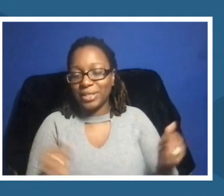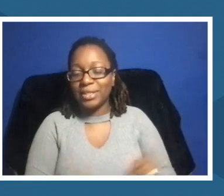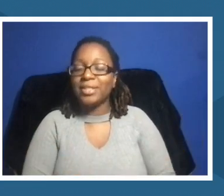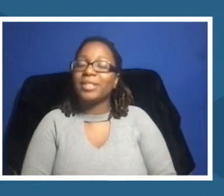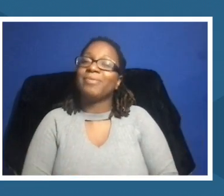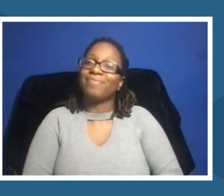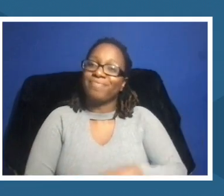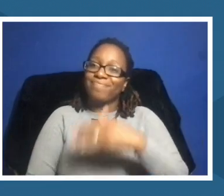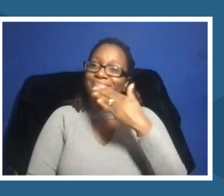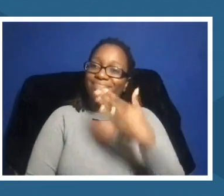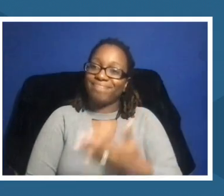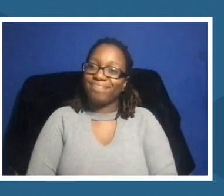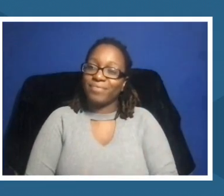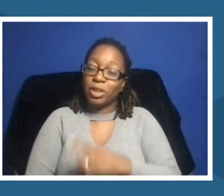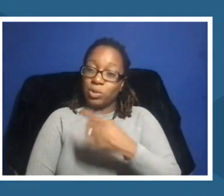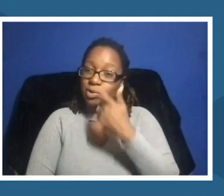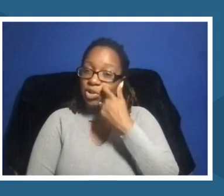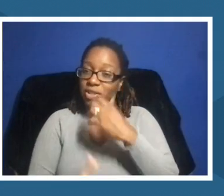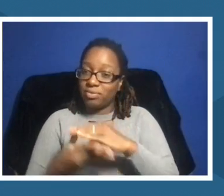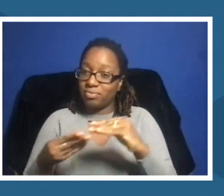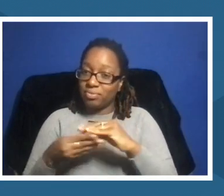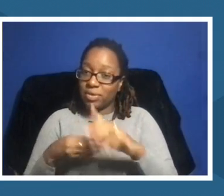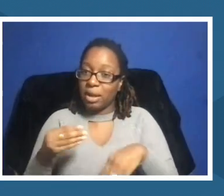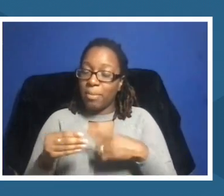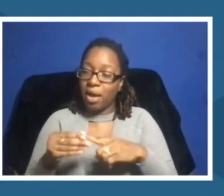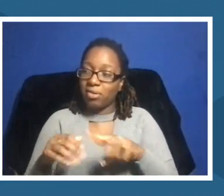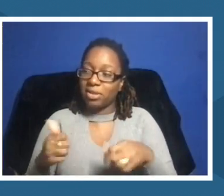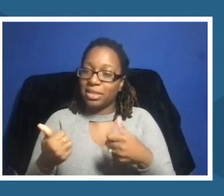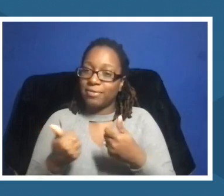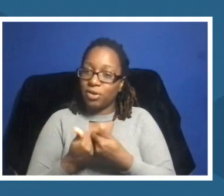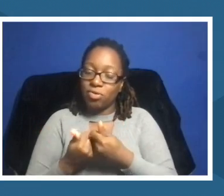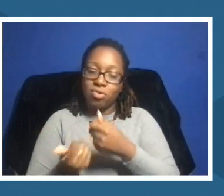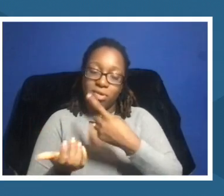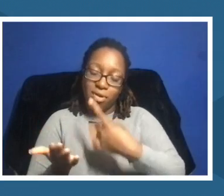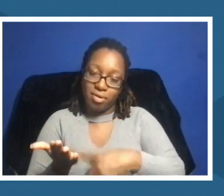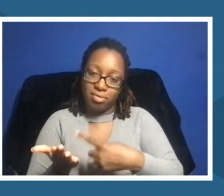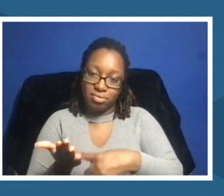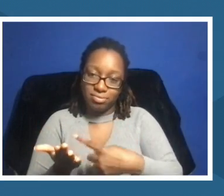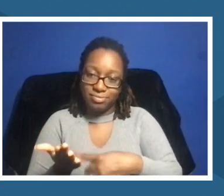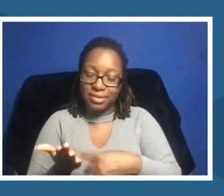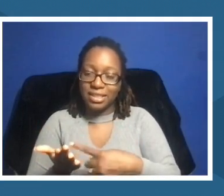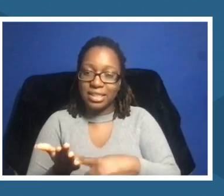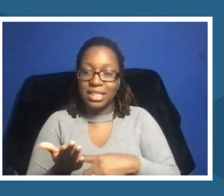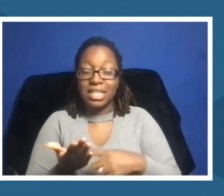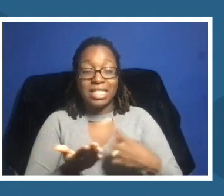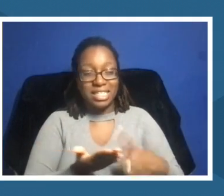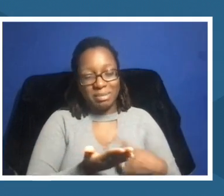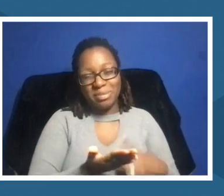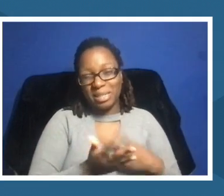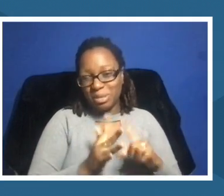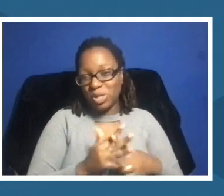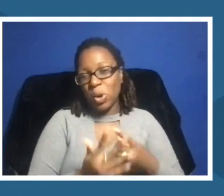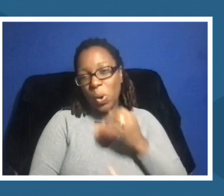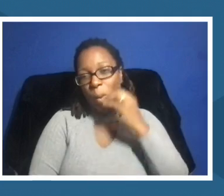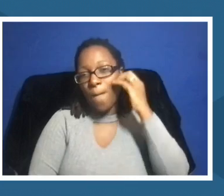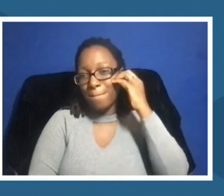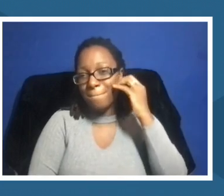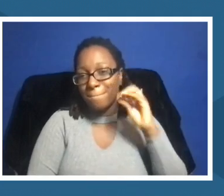conversations sometimes the most difficult ones can start in the family unit at home